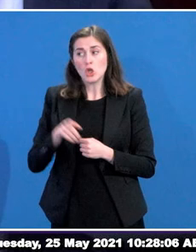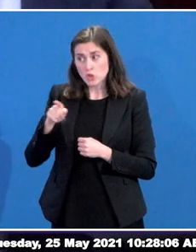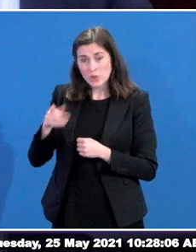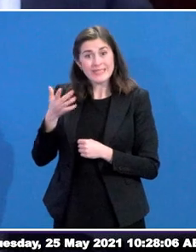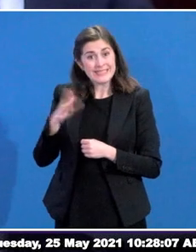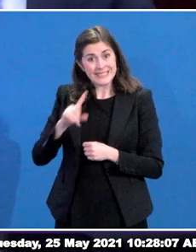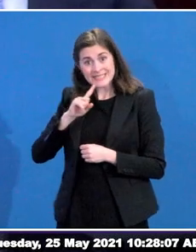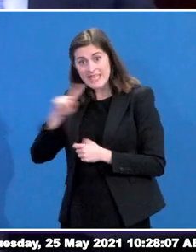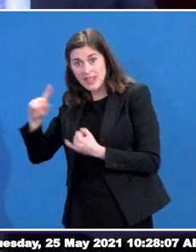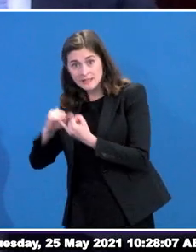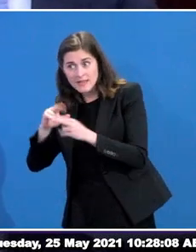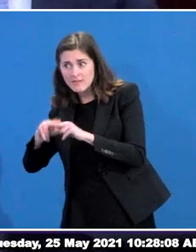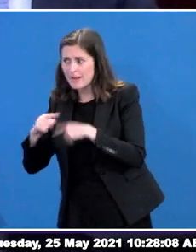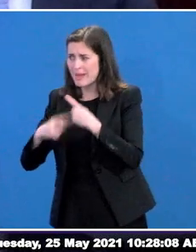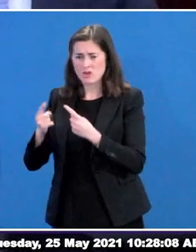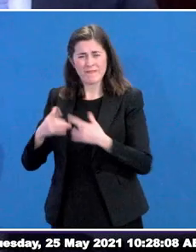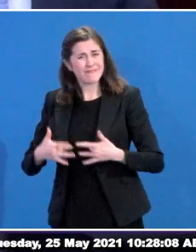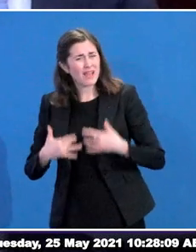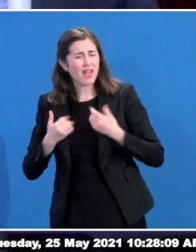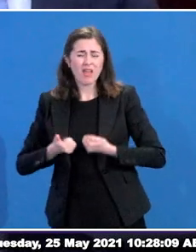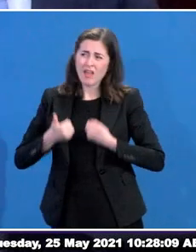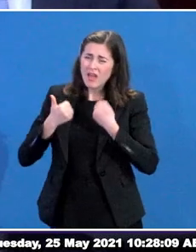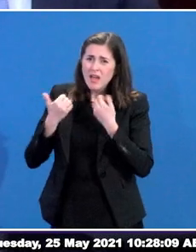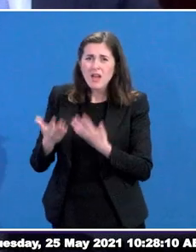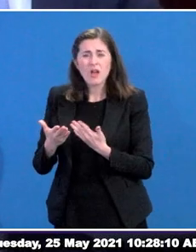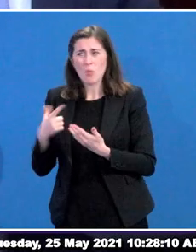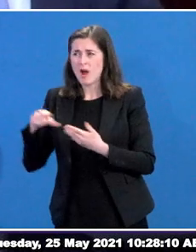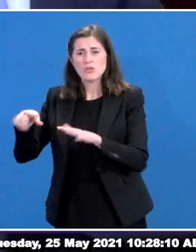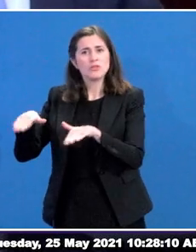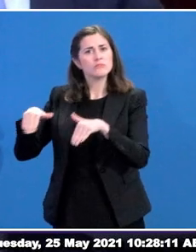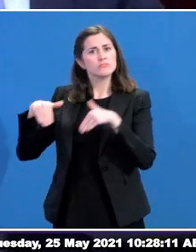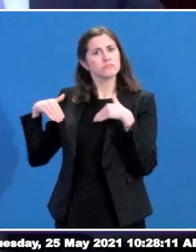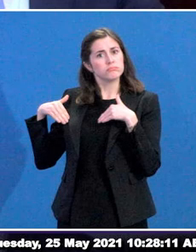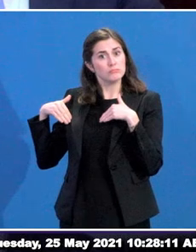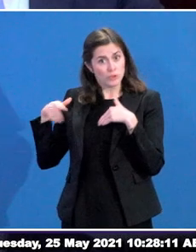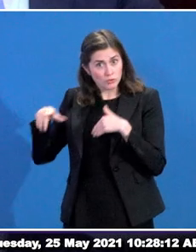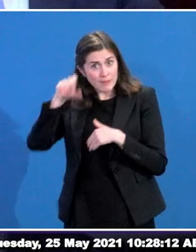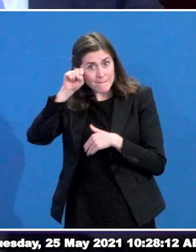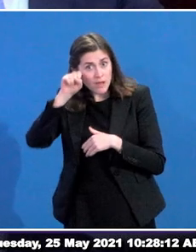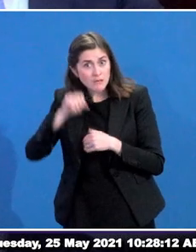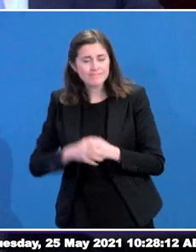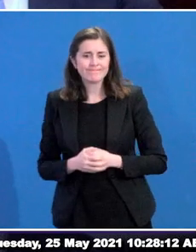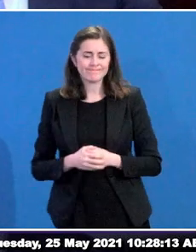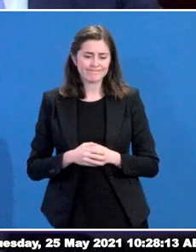about how you were feeling at that stage and why you were backing off. But you don't remember? I don't recall. I think it was,